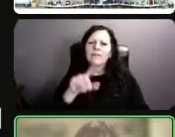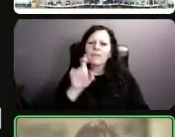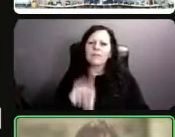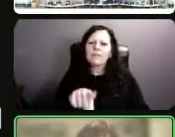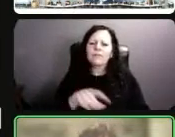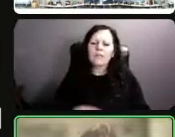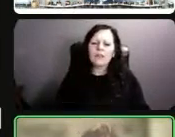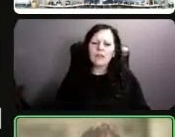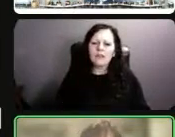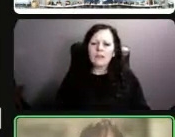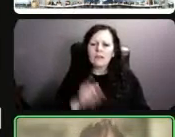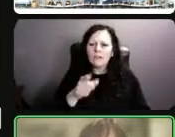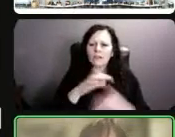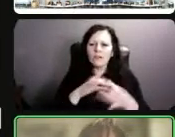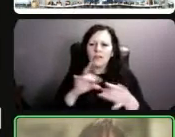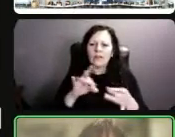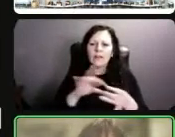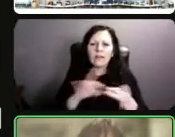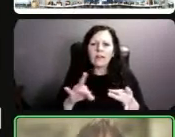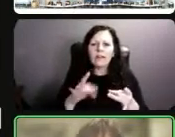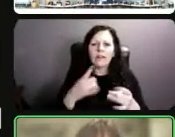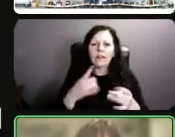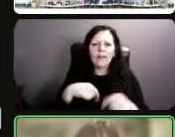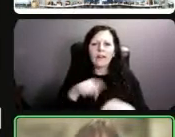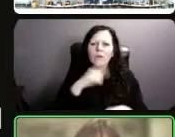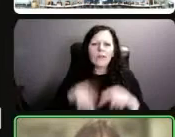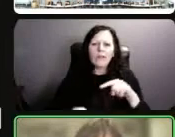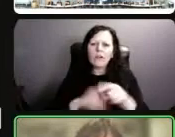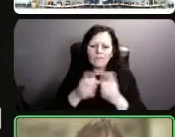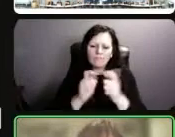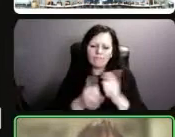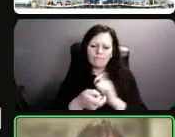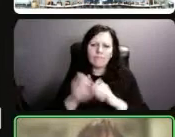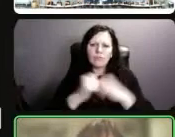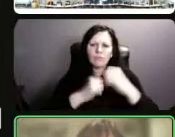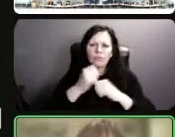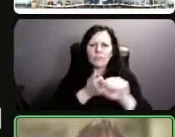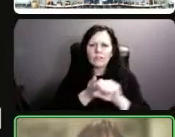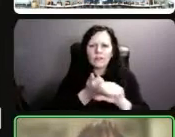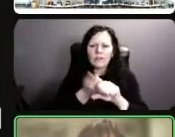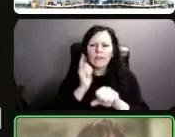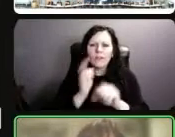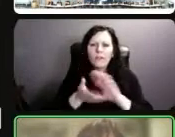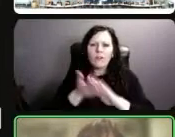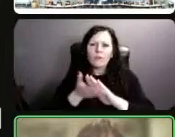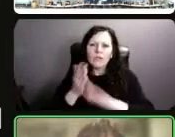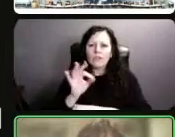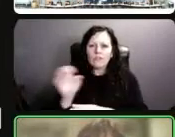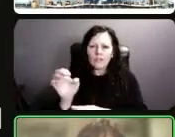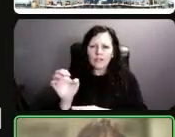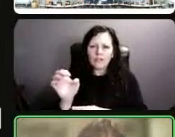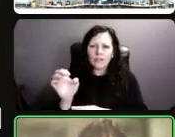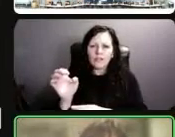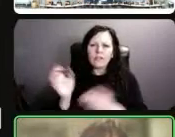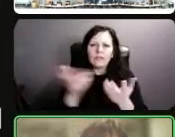BOY. AND JOSH, THIS IS LINDA.